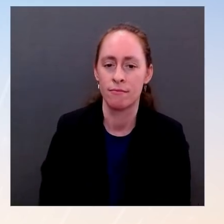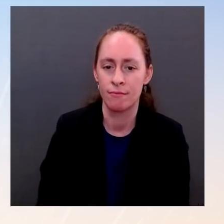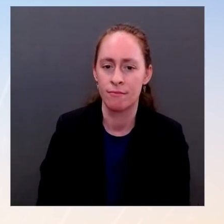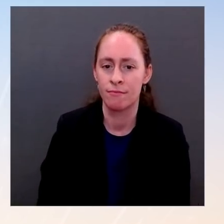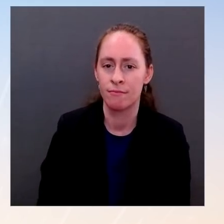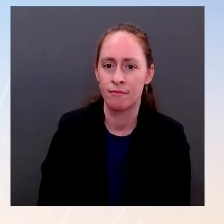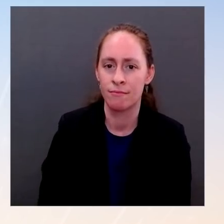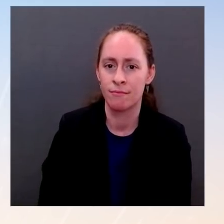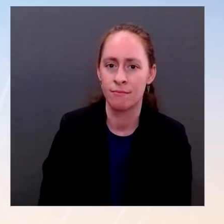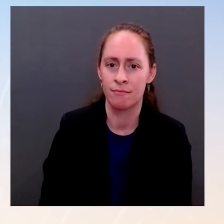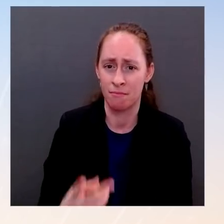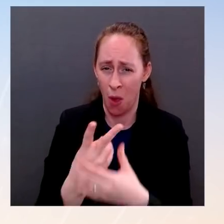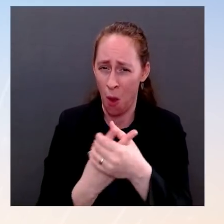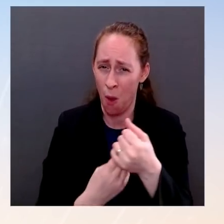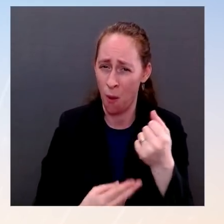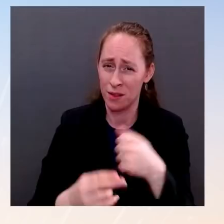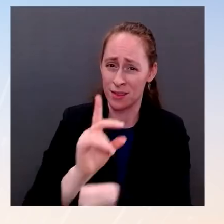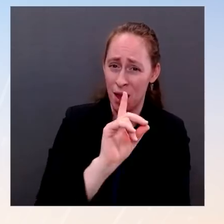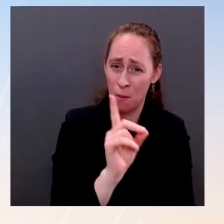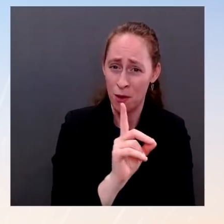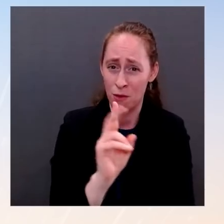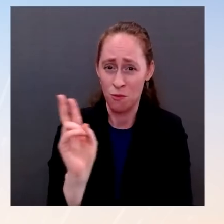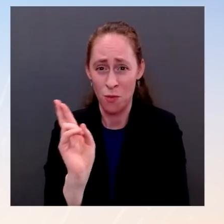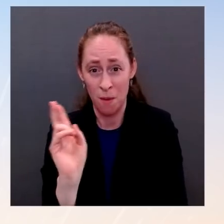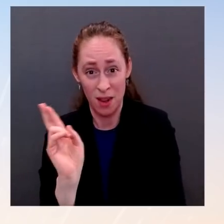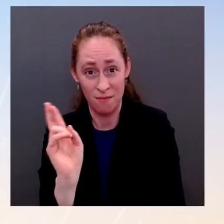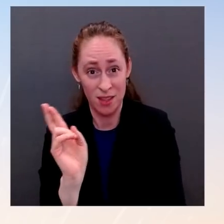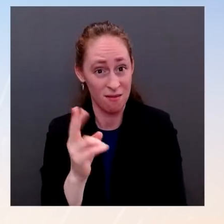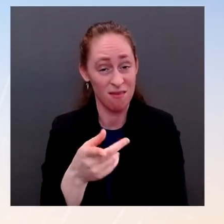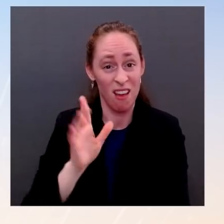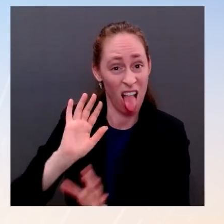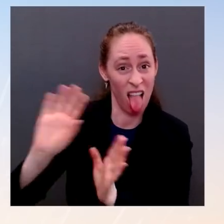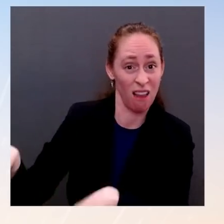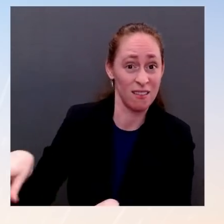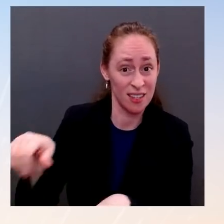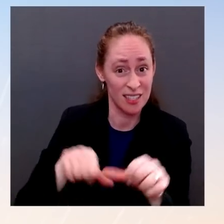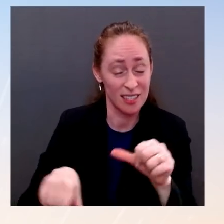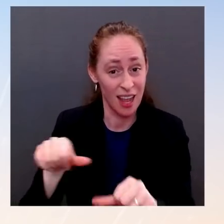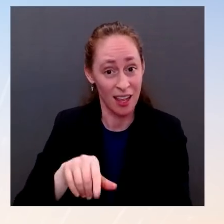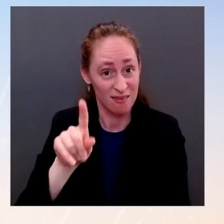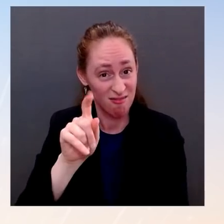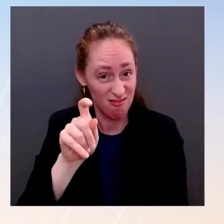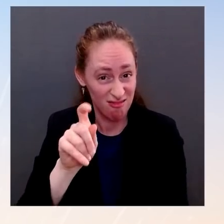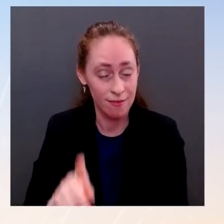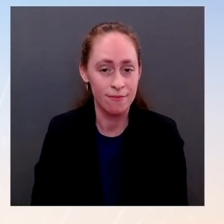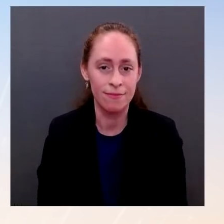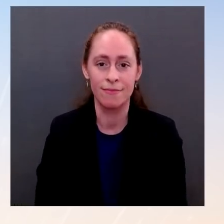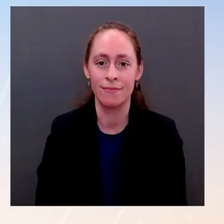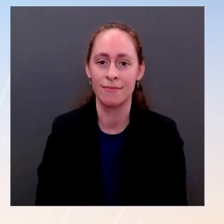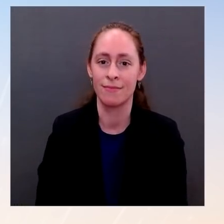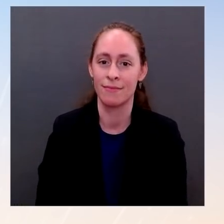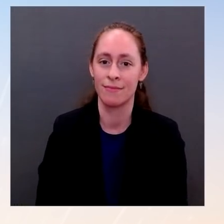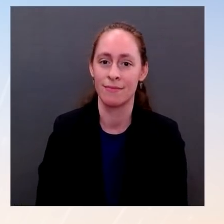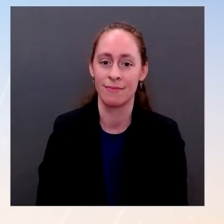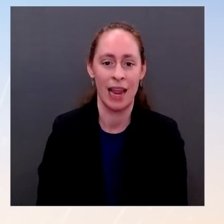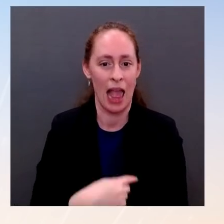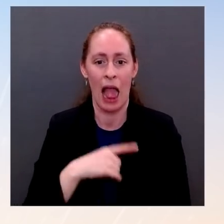Ms. Psaki: I can't speak for how they're making their decisions. I can speak for how we make our decisions from the federal government, which is to base it on data and science.